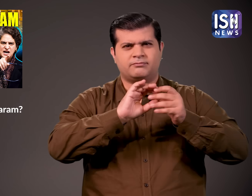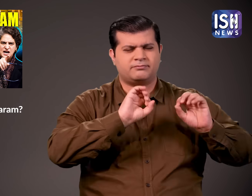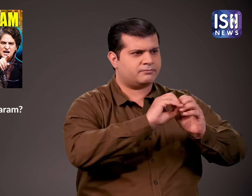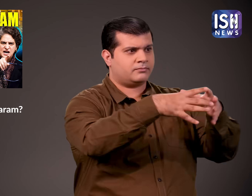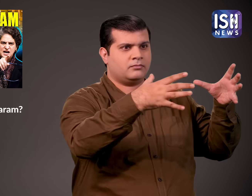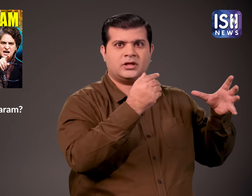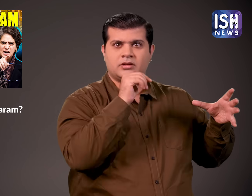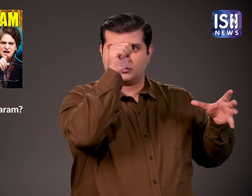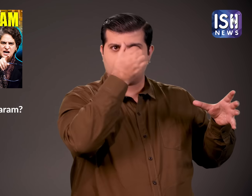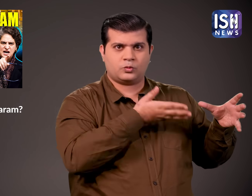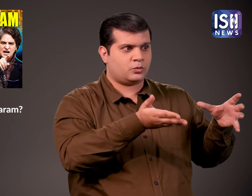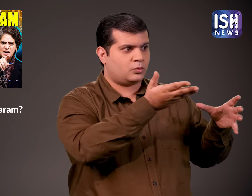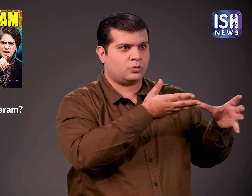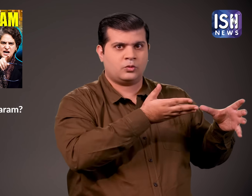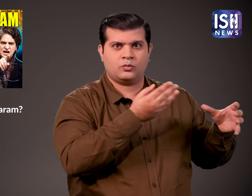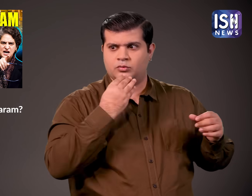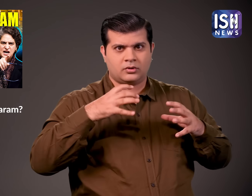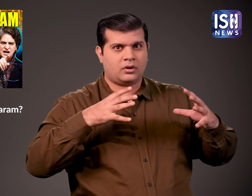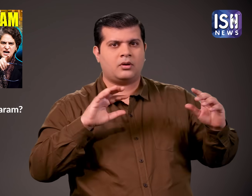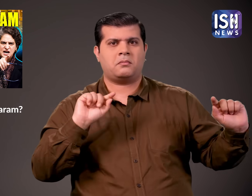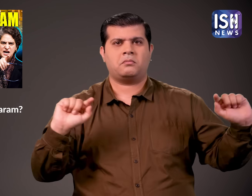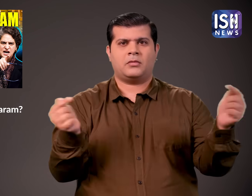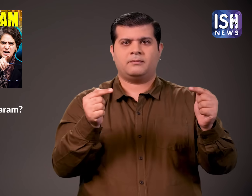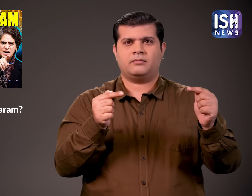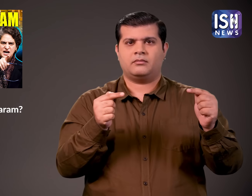These clashes made the Hindu–Muslim divide evident.